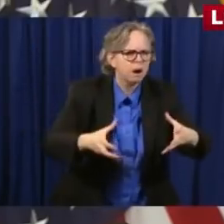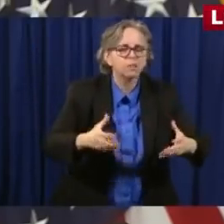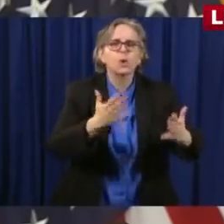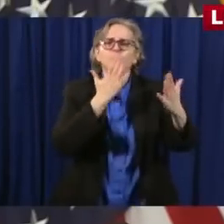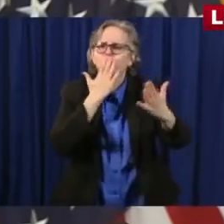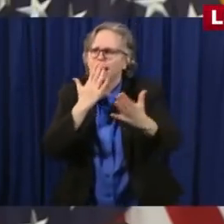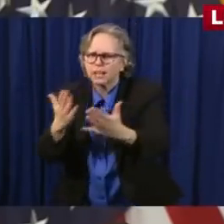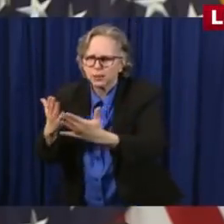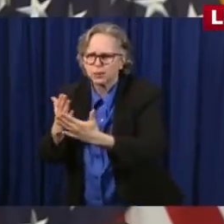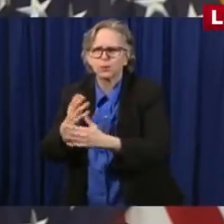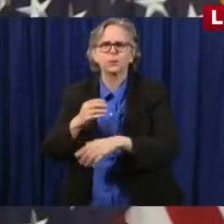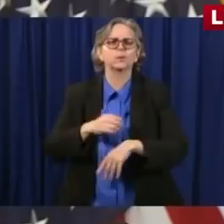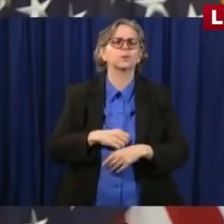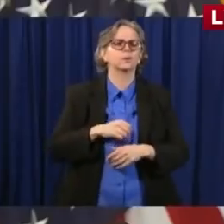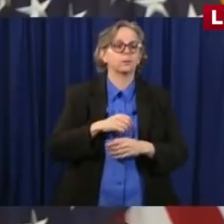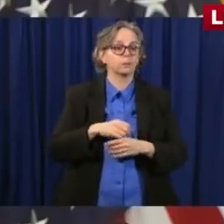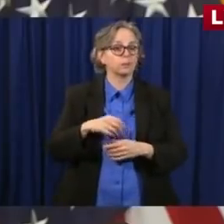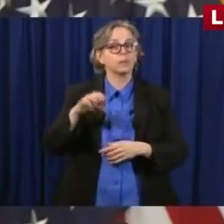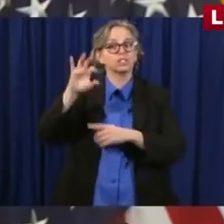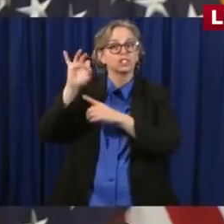THANK YOU SO MUCH.